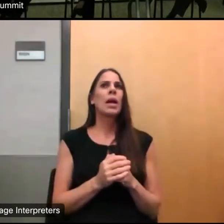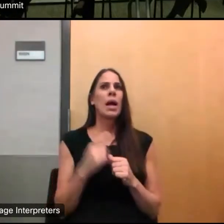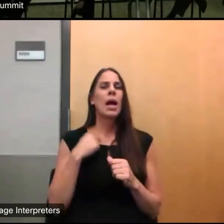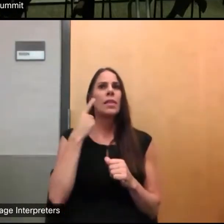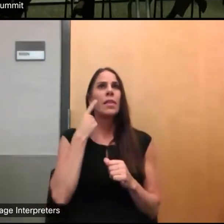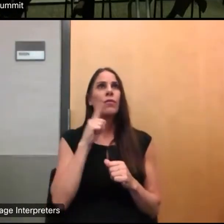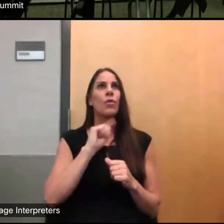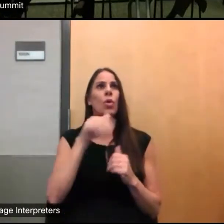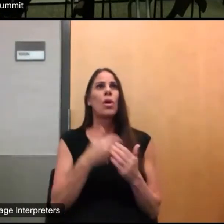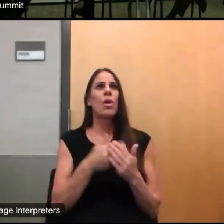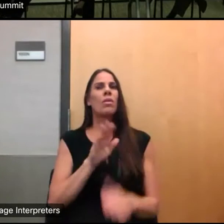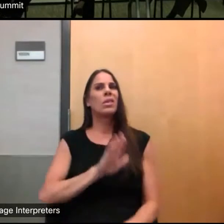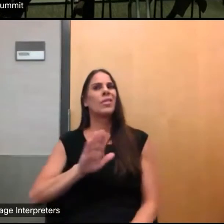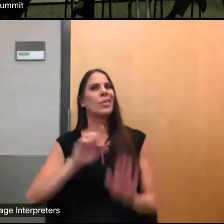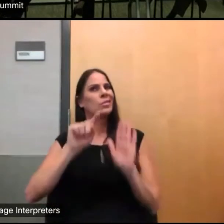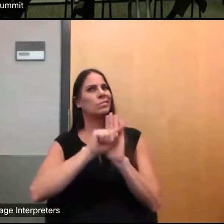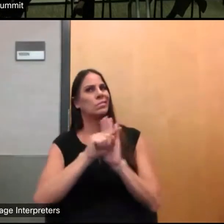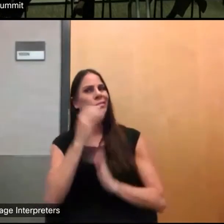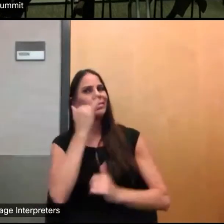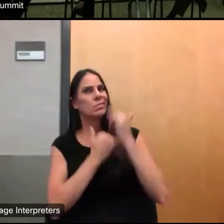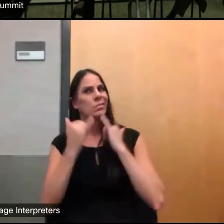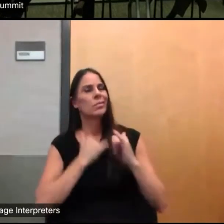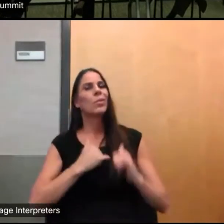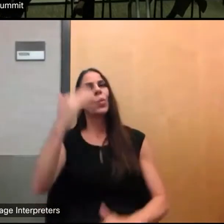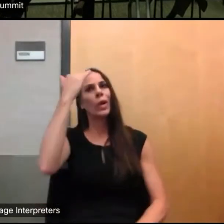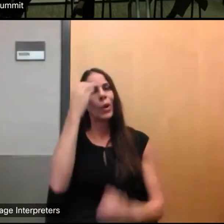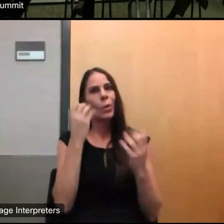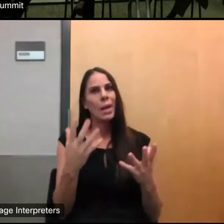their flaws, and we all know that there are many flaws with these social networks. And